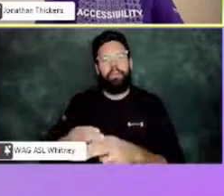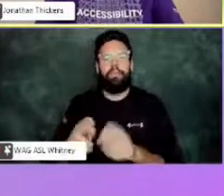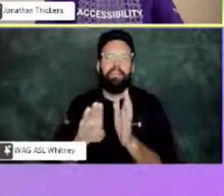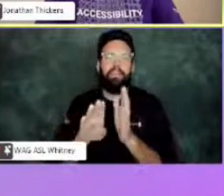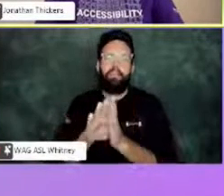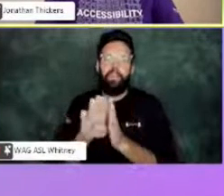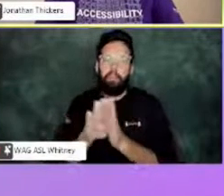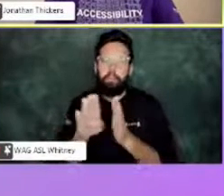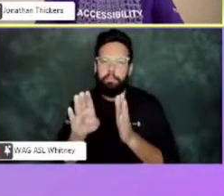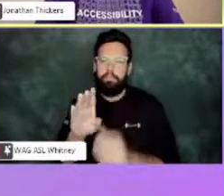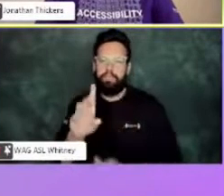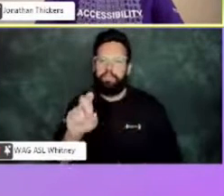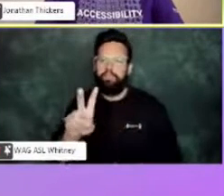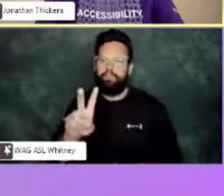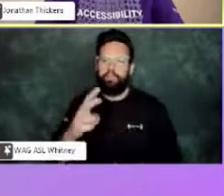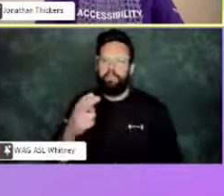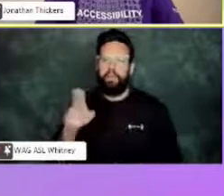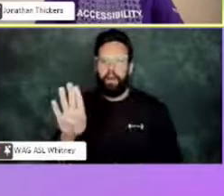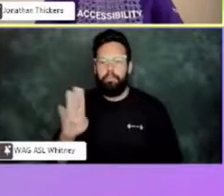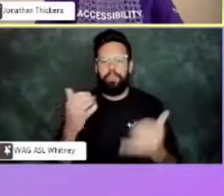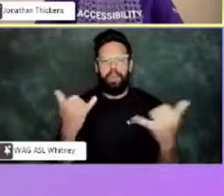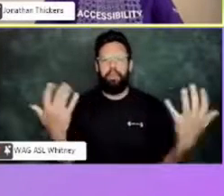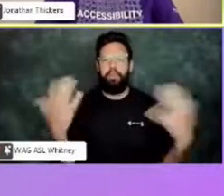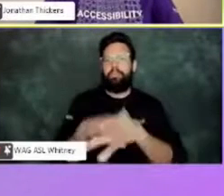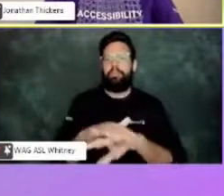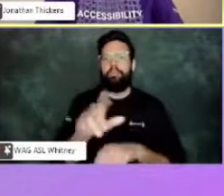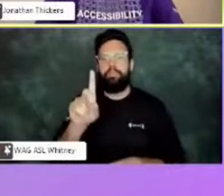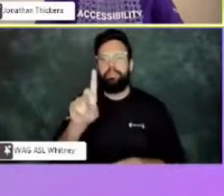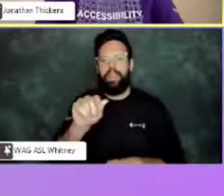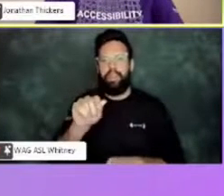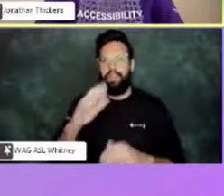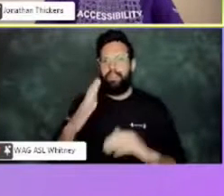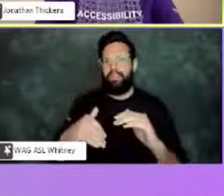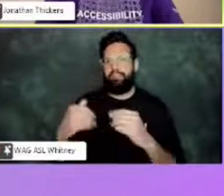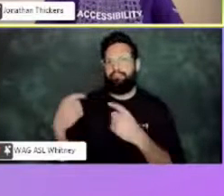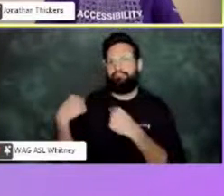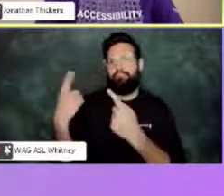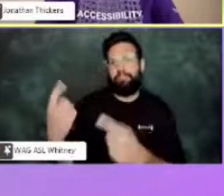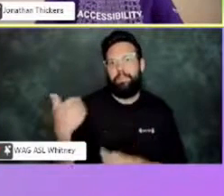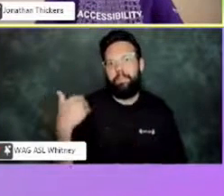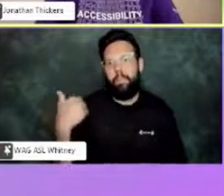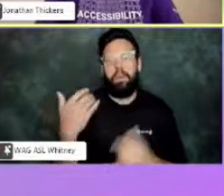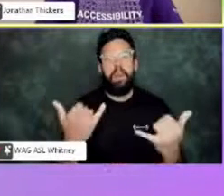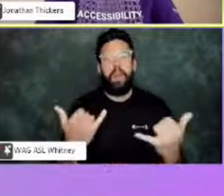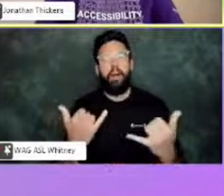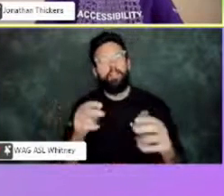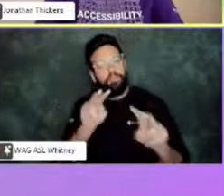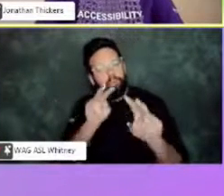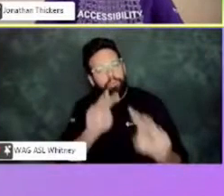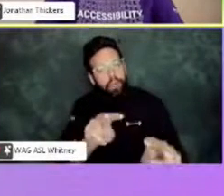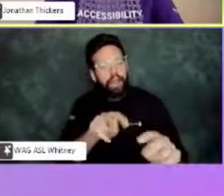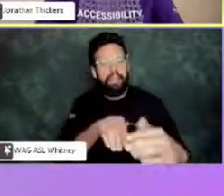that hasn't been previously possible. To name a few of the many benefits, it enables tracking of accessibility changes over time.